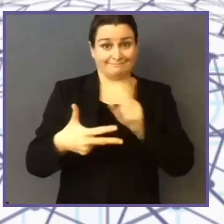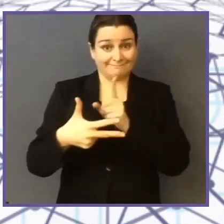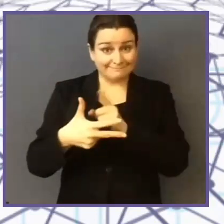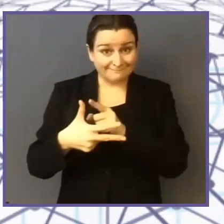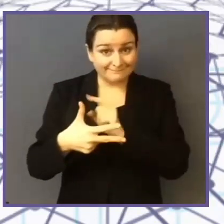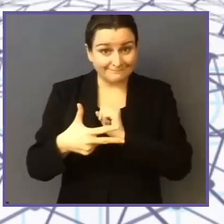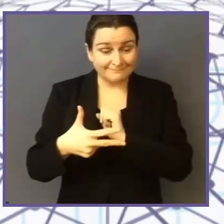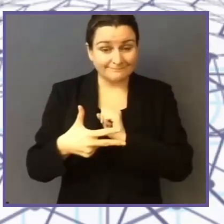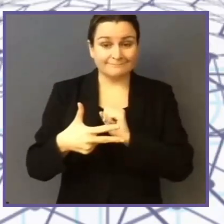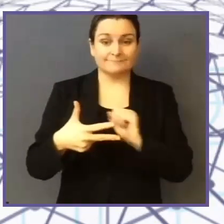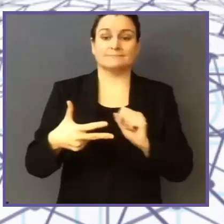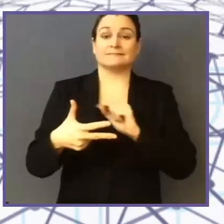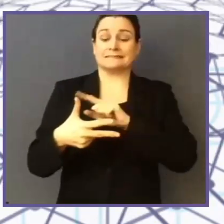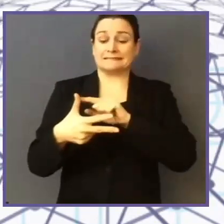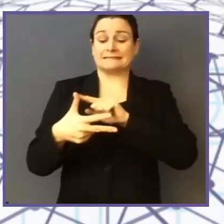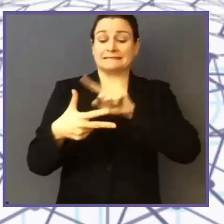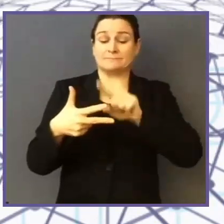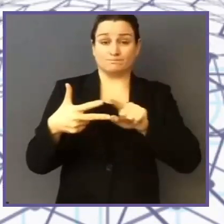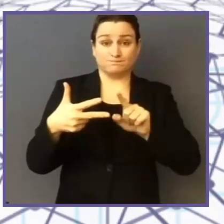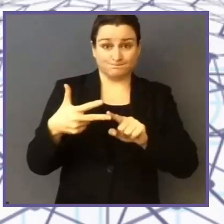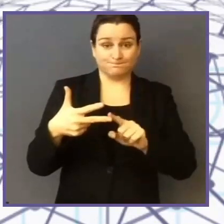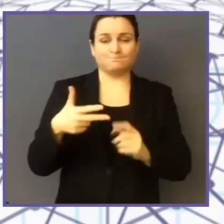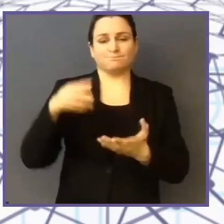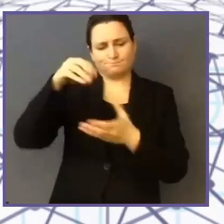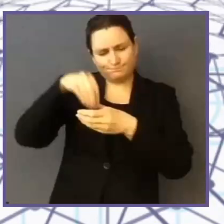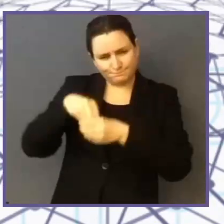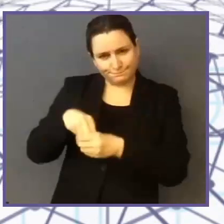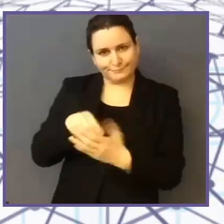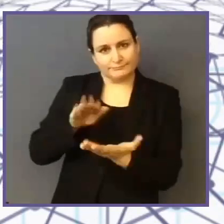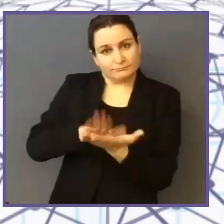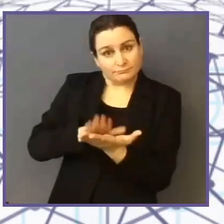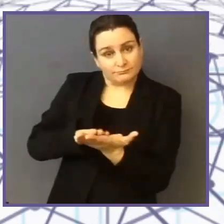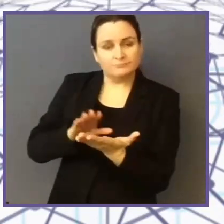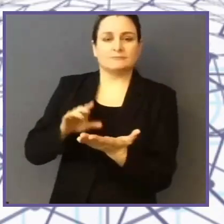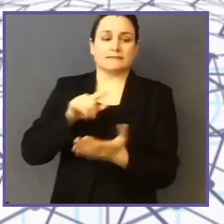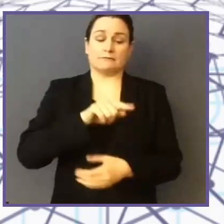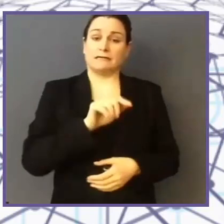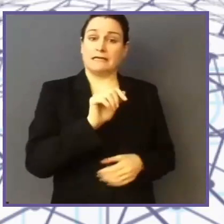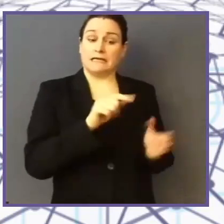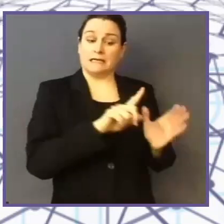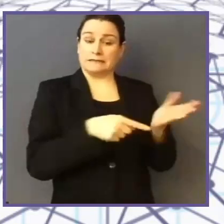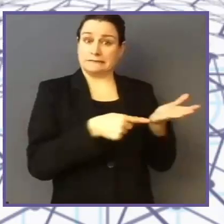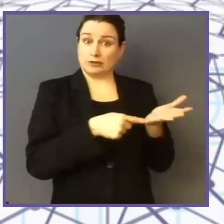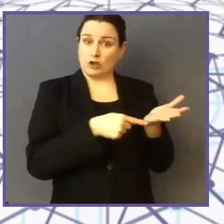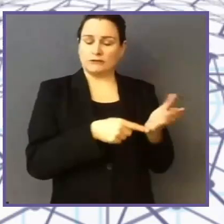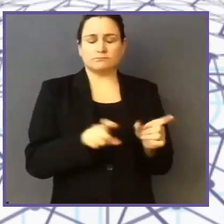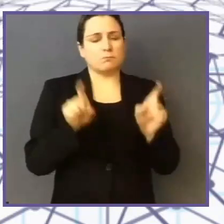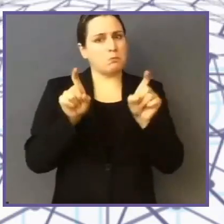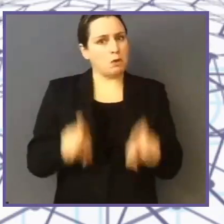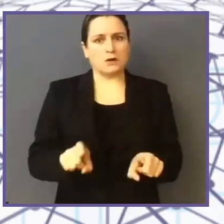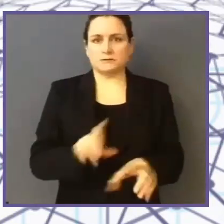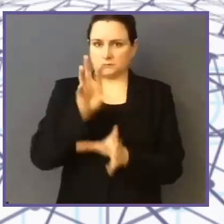also discusses the availability of at the World Health Assembly Resolution on 80 urges